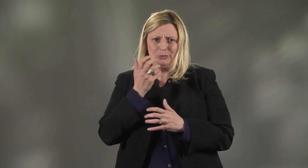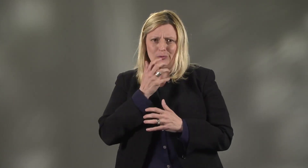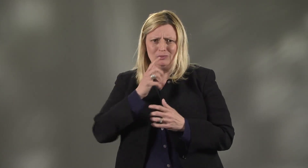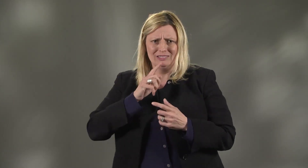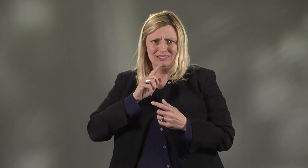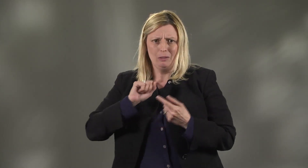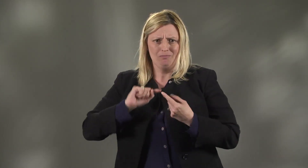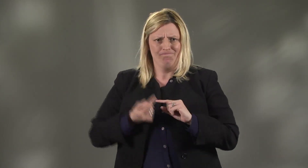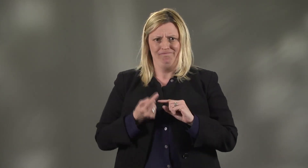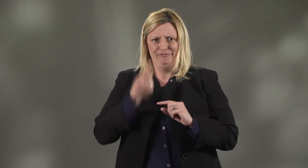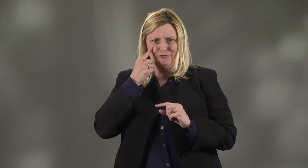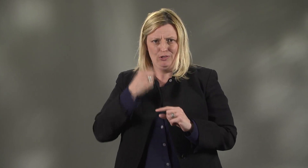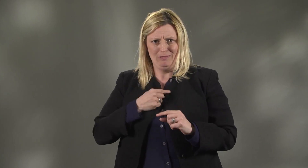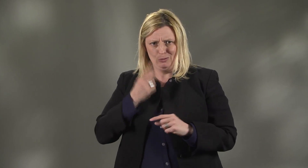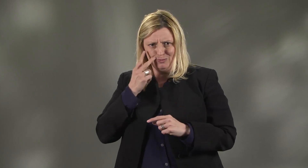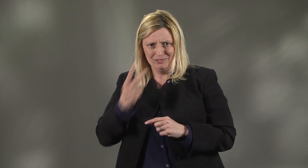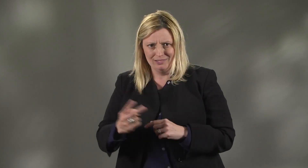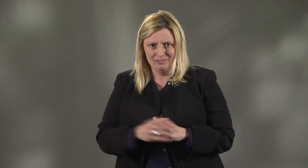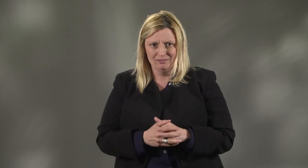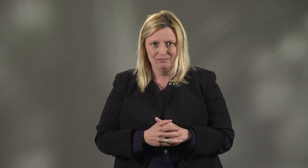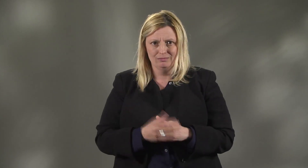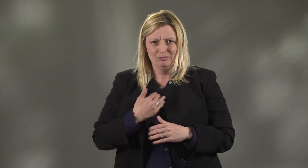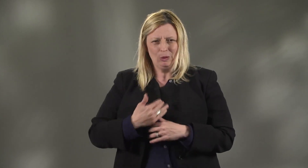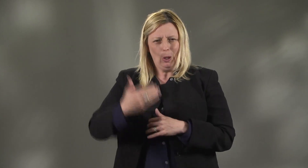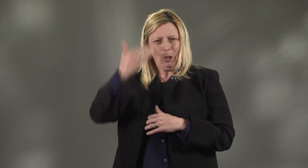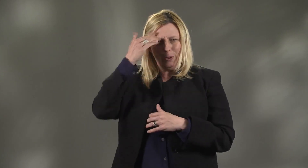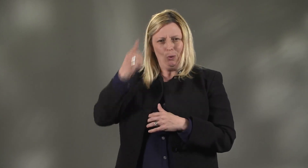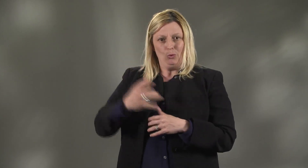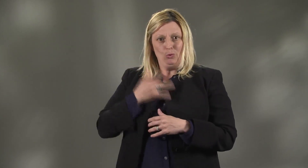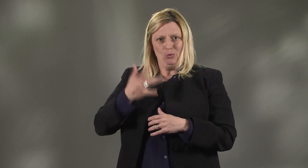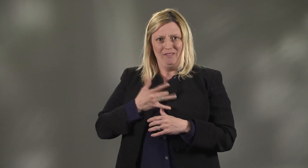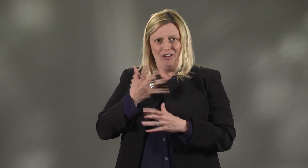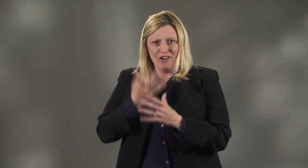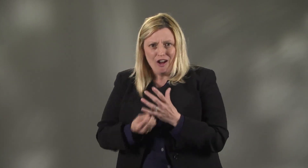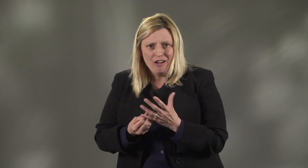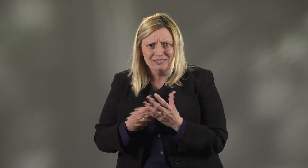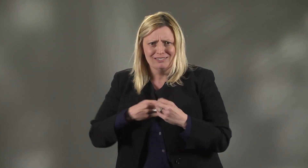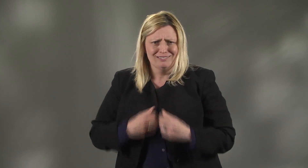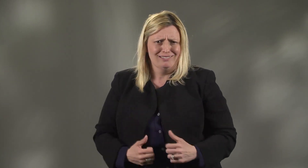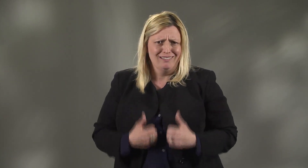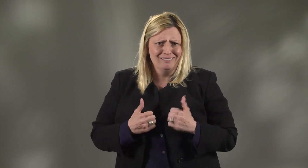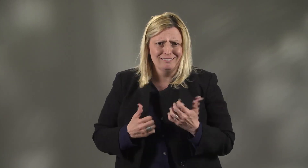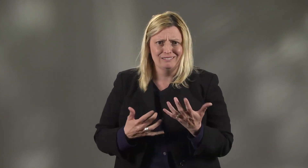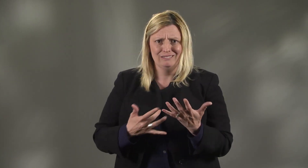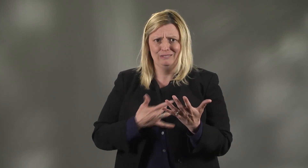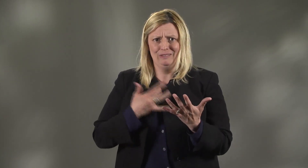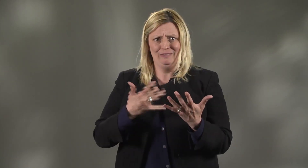He said, "Your isolation was so painful for me to see. "I knew that you felt lost in life